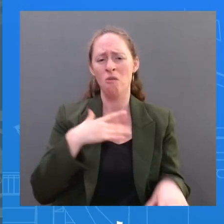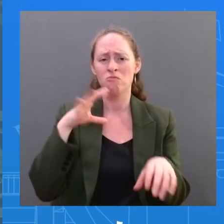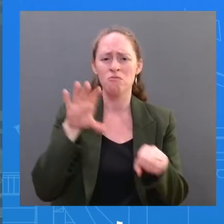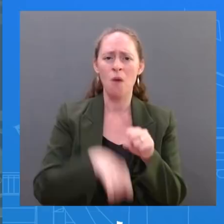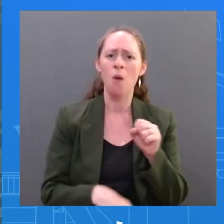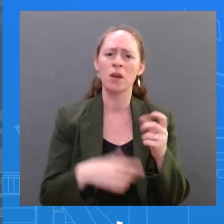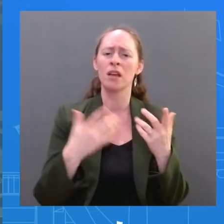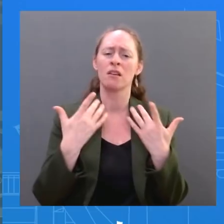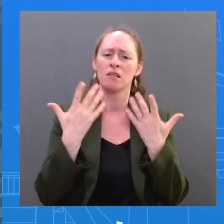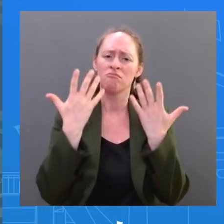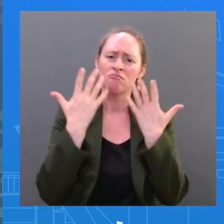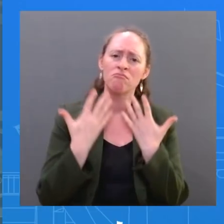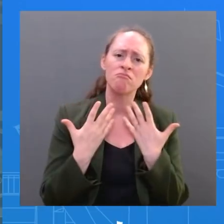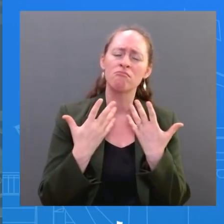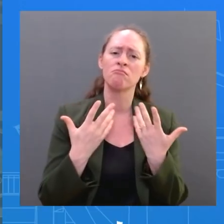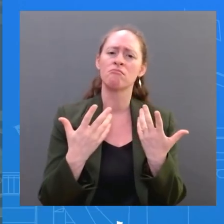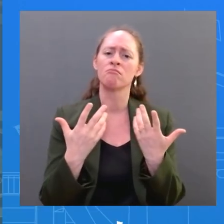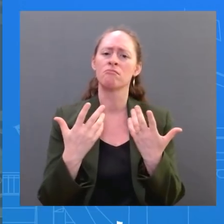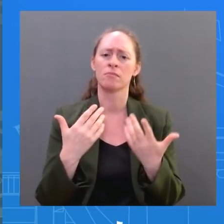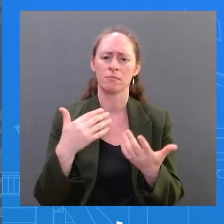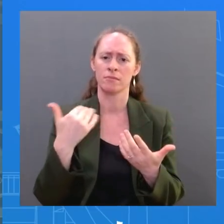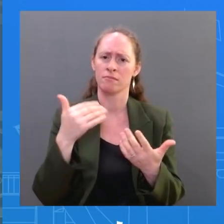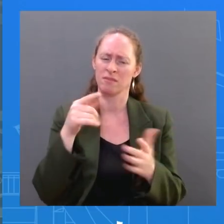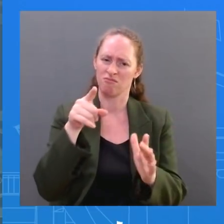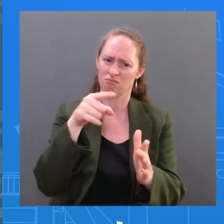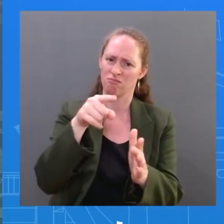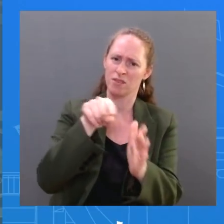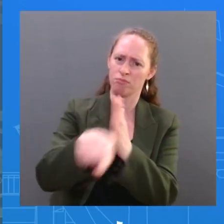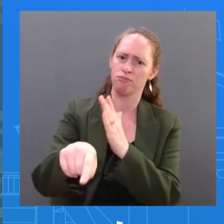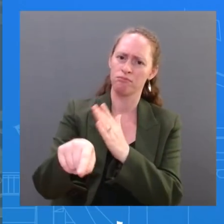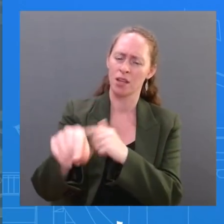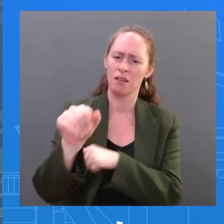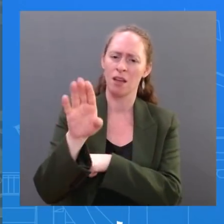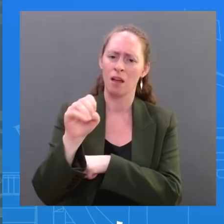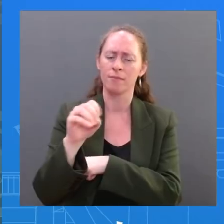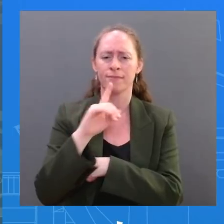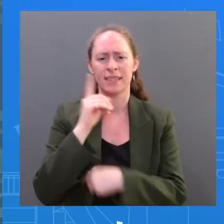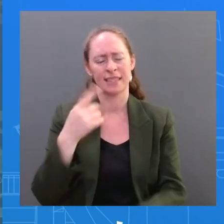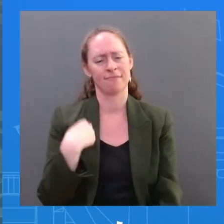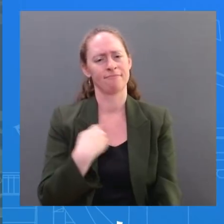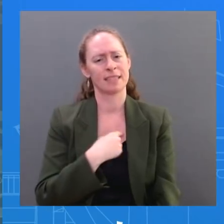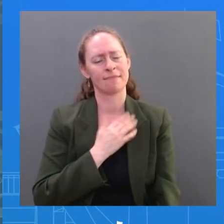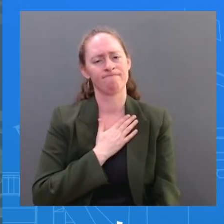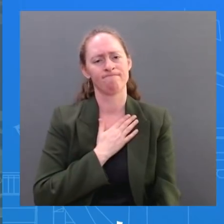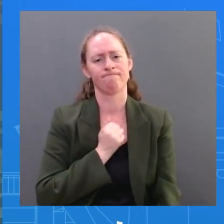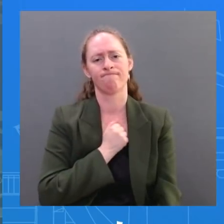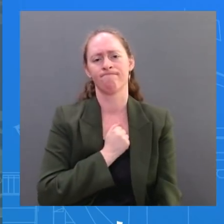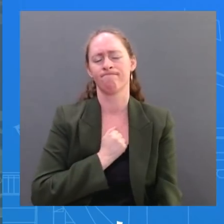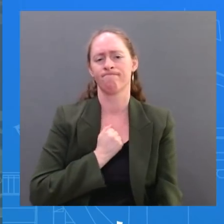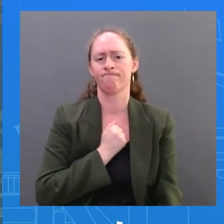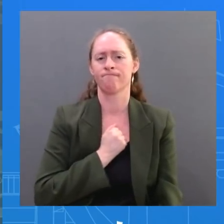We send our deepest condolences to former prime minister and his family and all those who loved him.